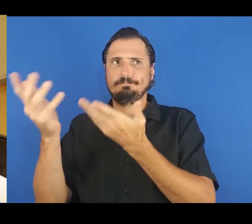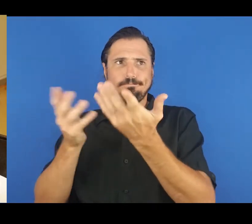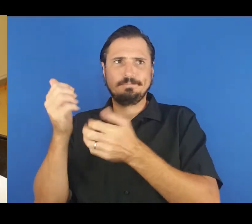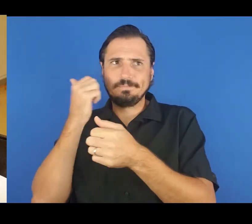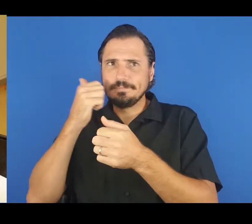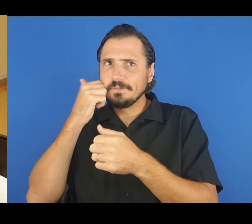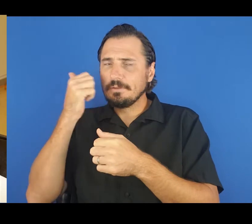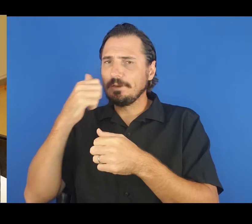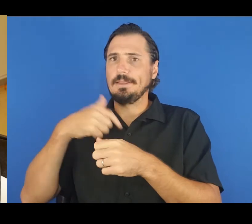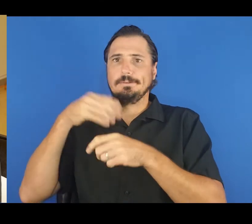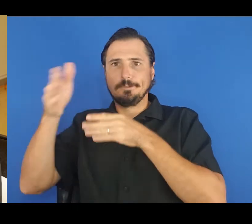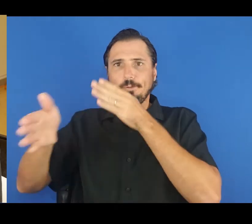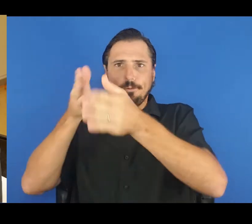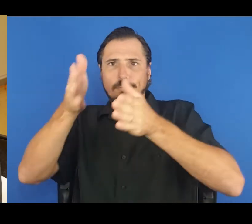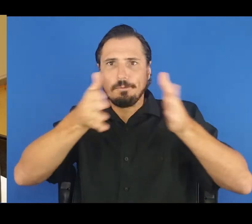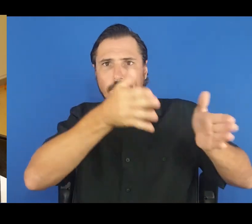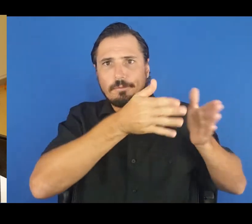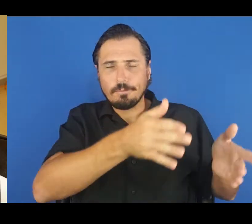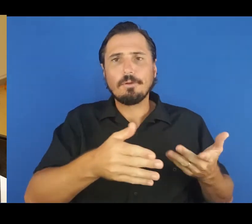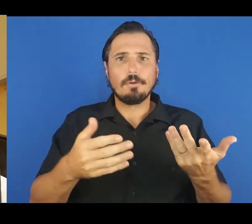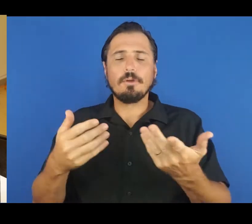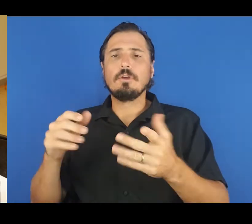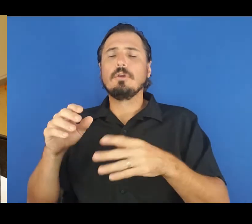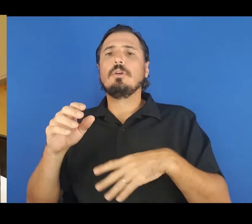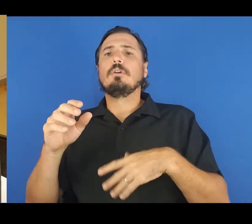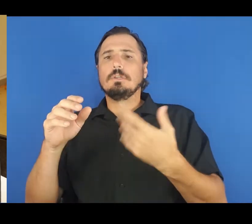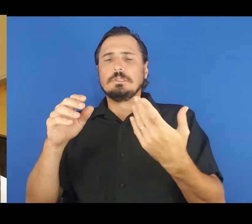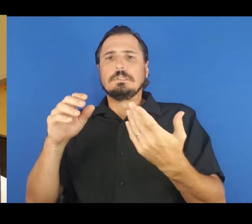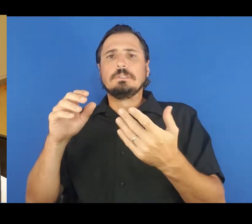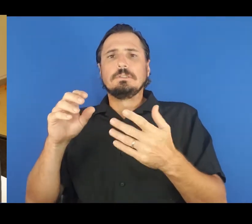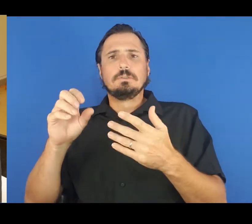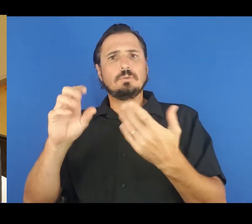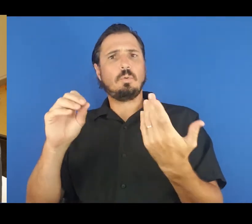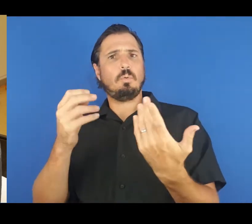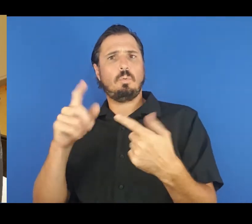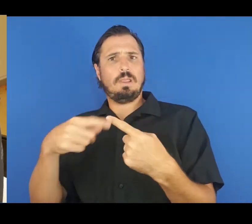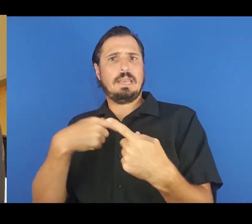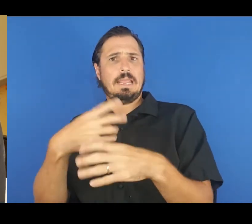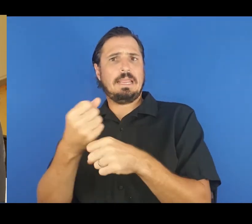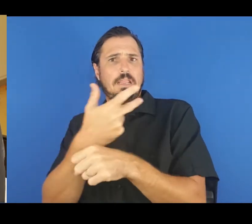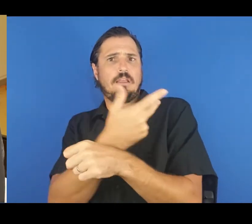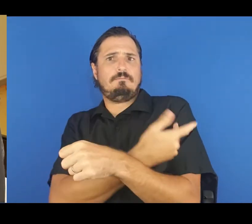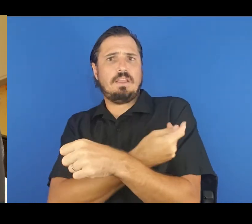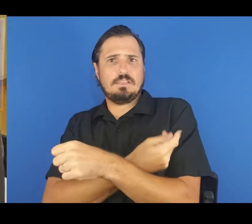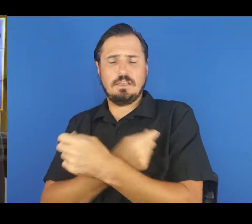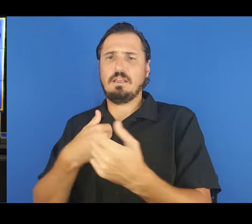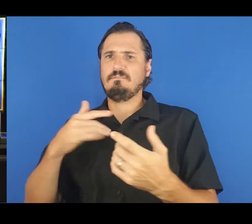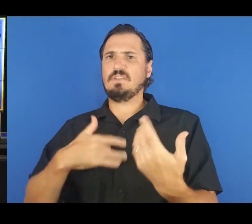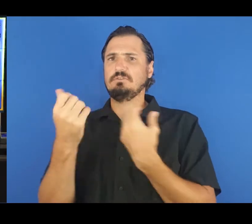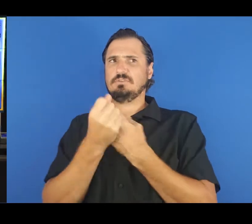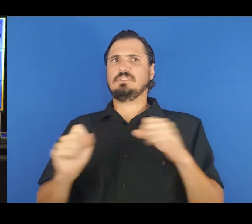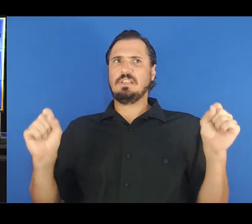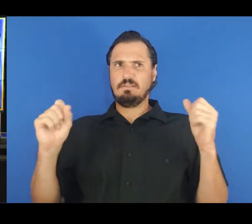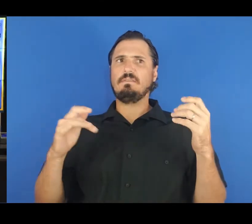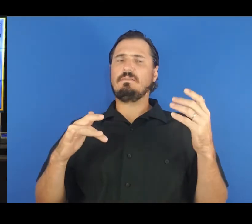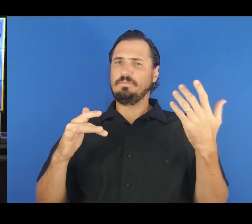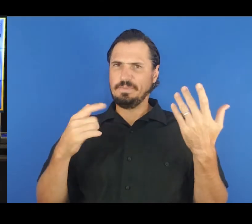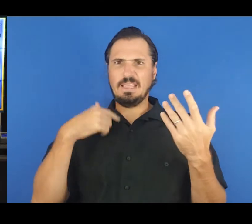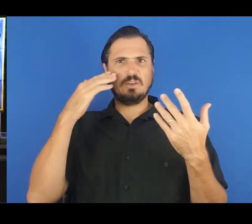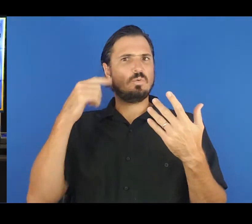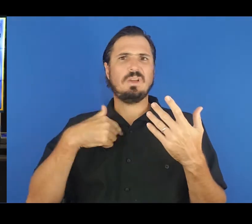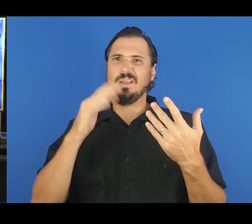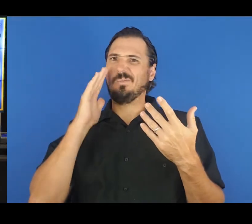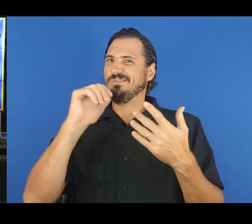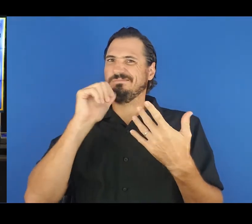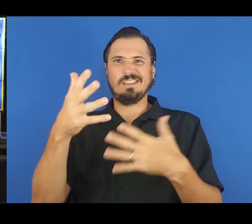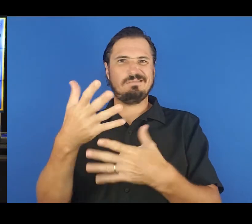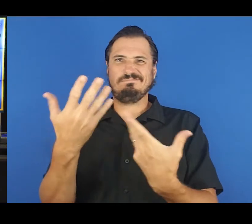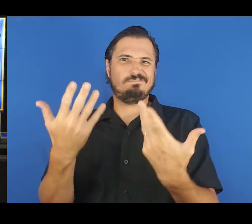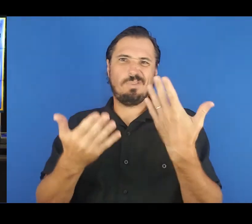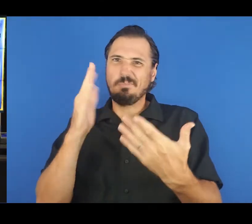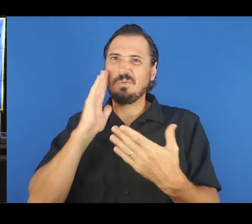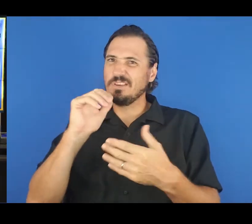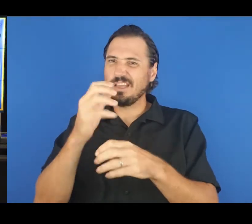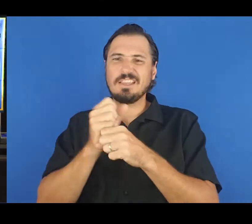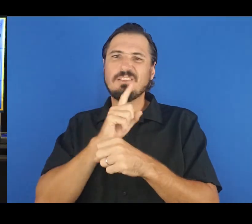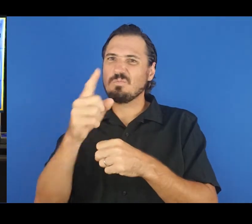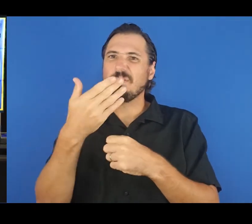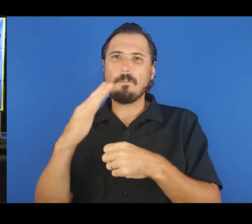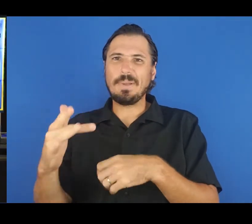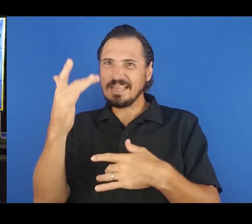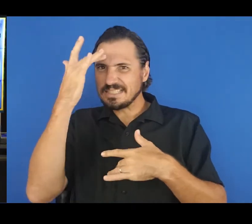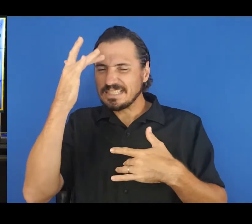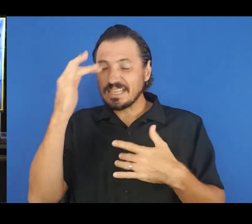helps to isolate infectious individuals. It gave me major peace of mind to know that I was much less likely to get seriously ill, and less likely to spread the virus if I do get exposed